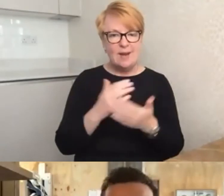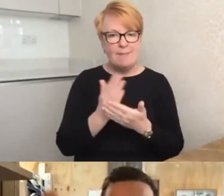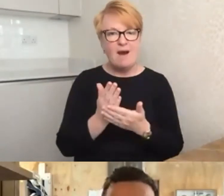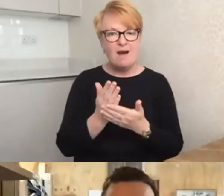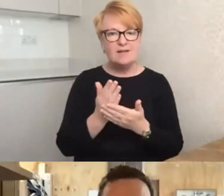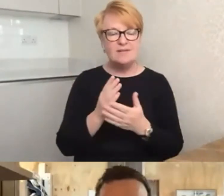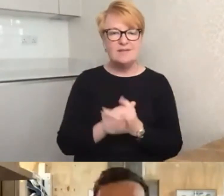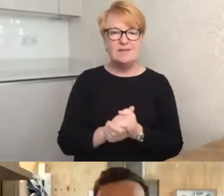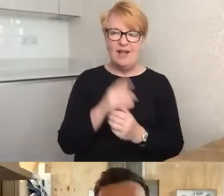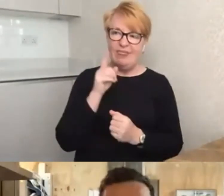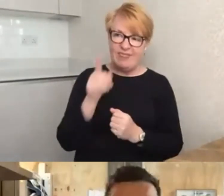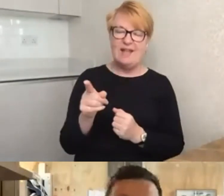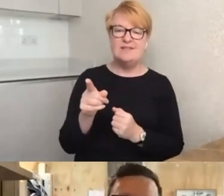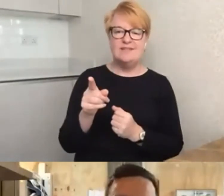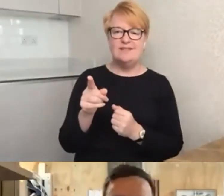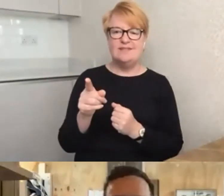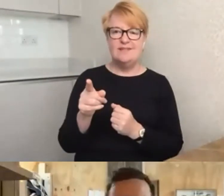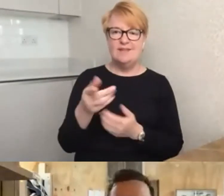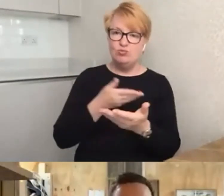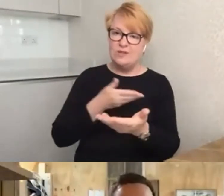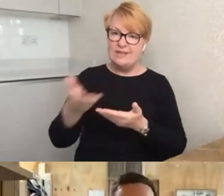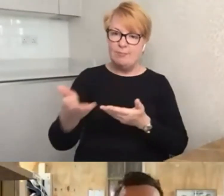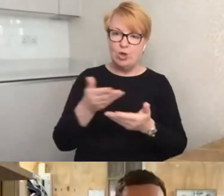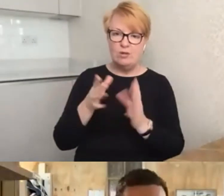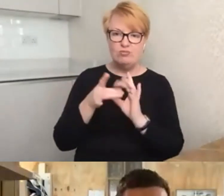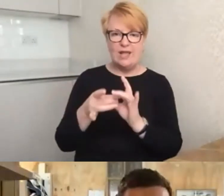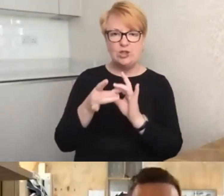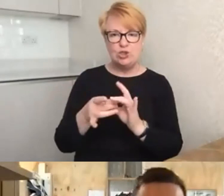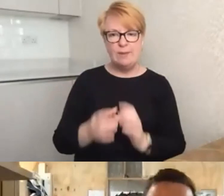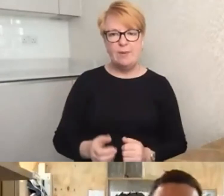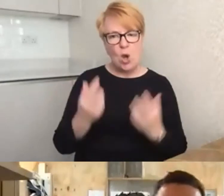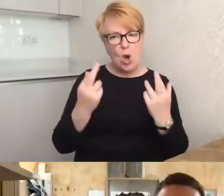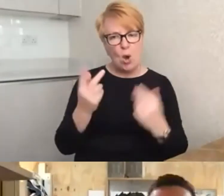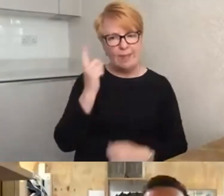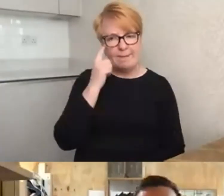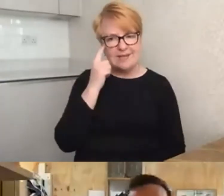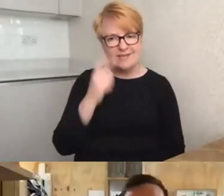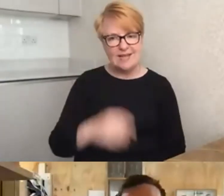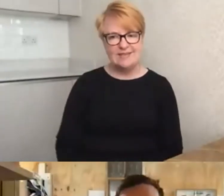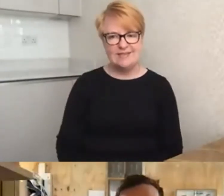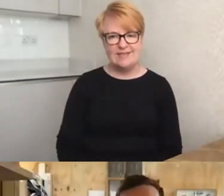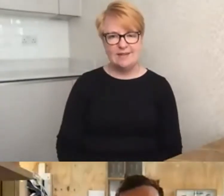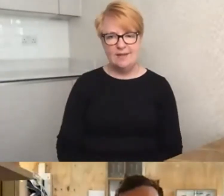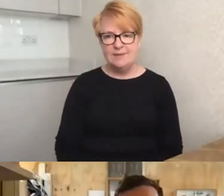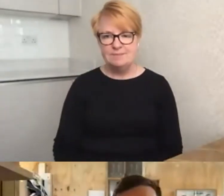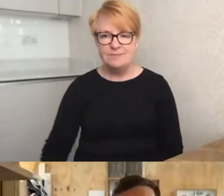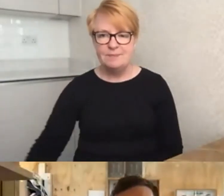relationship is in that. I hope that makes sense. >> JES: Yeah, absolutely. That's lovely. I'm aware